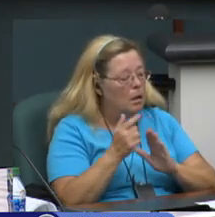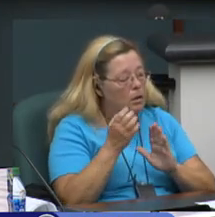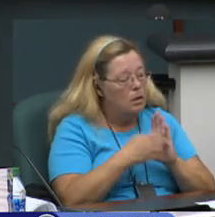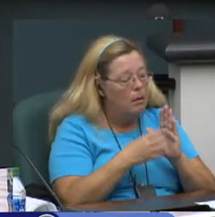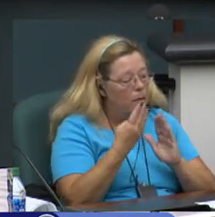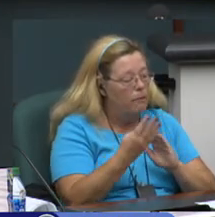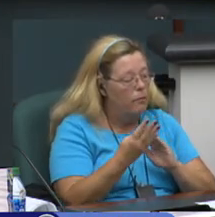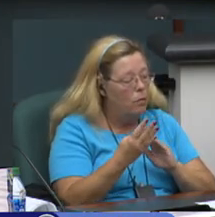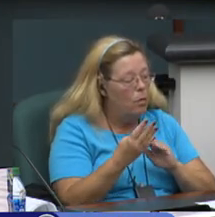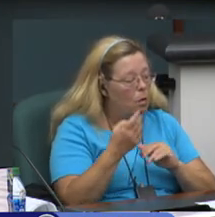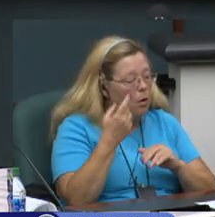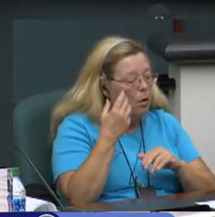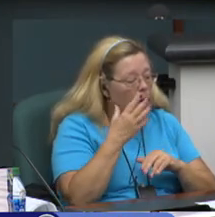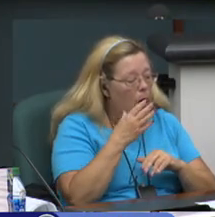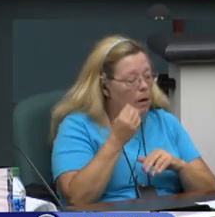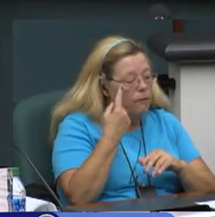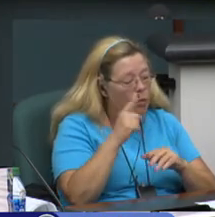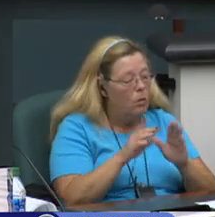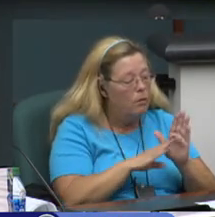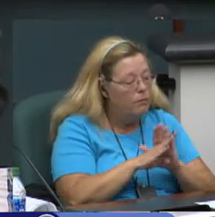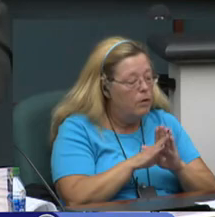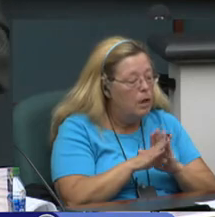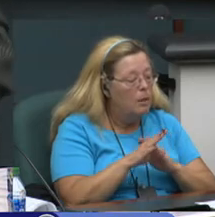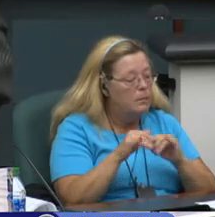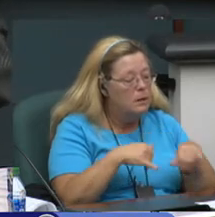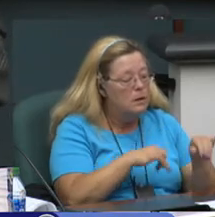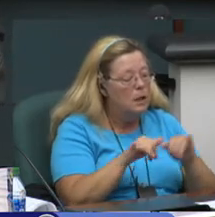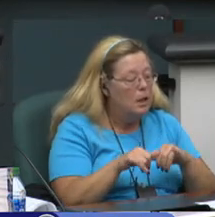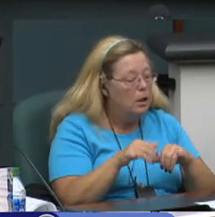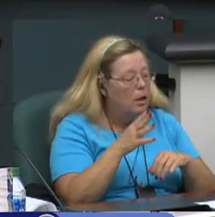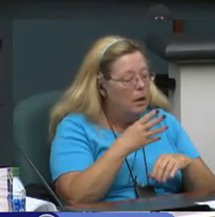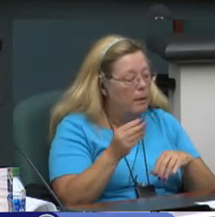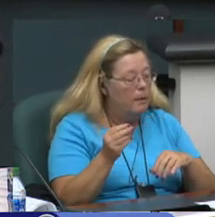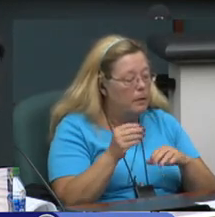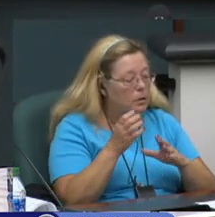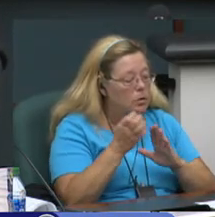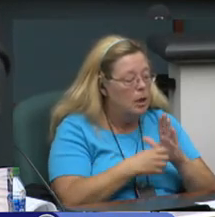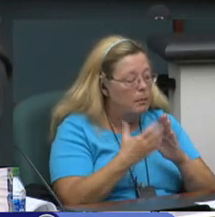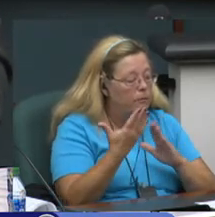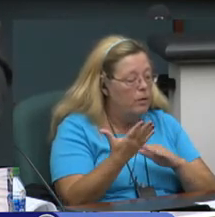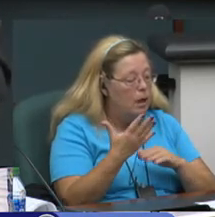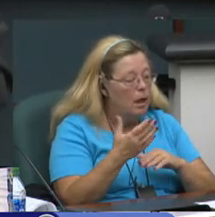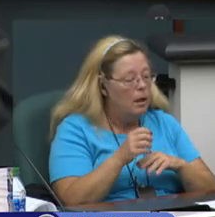incentives and chapter 5 which is the subdivision regulations and then we will